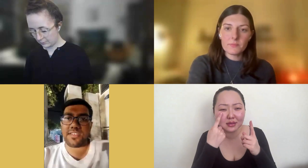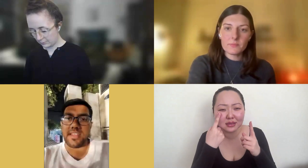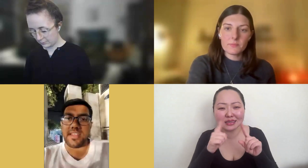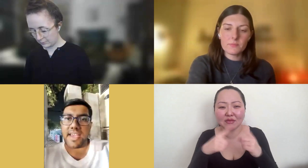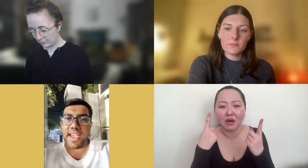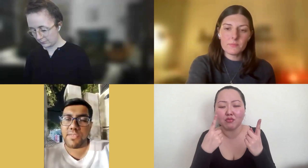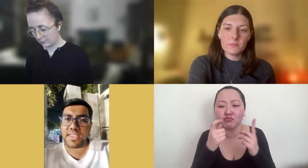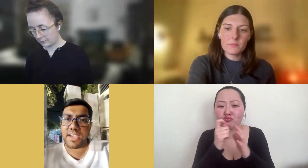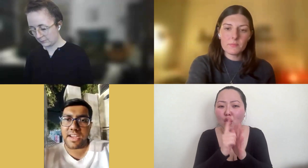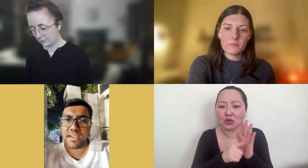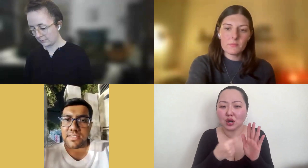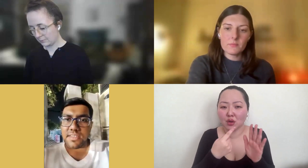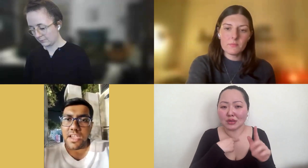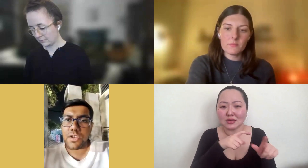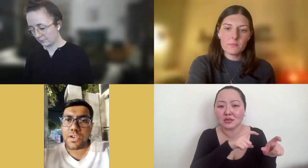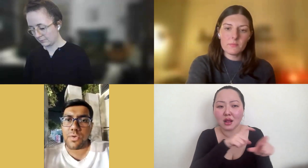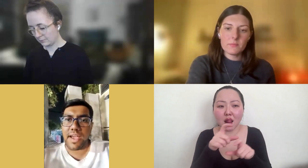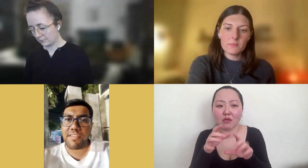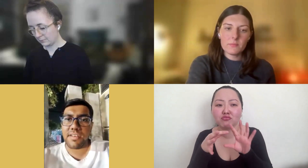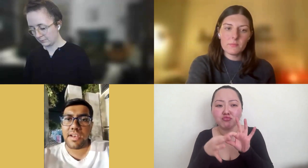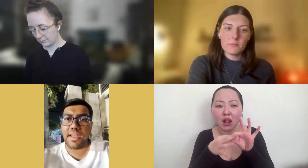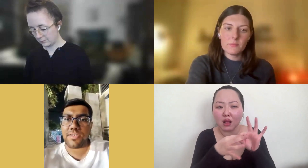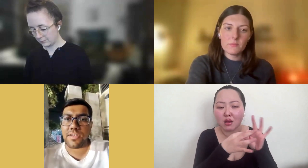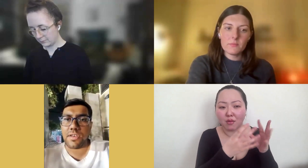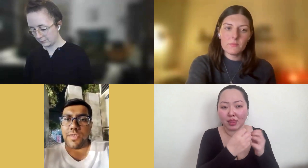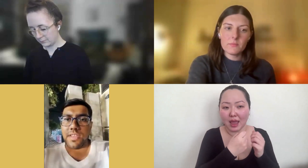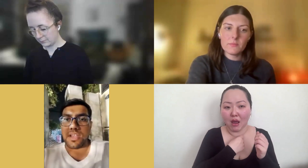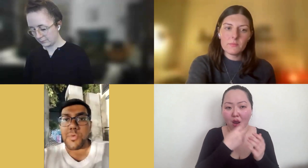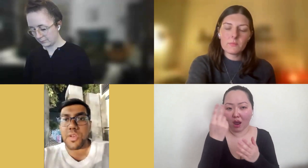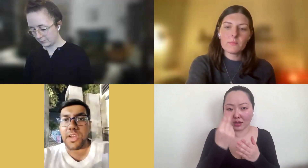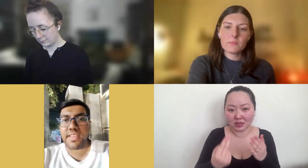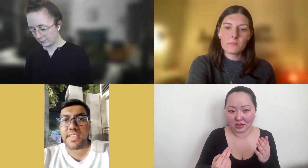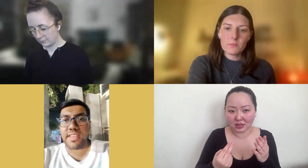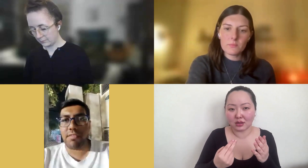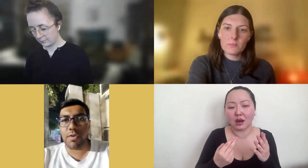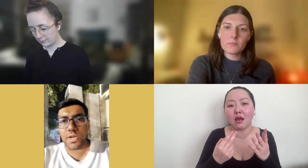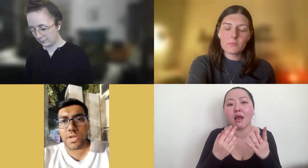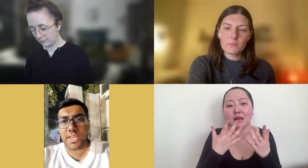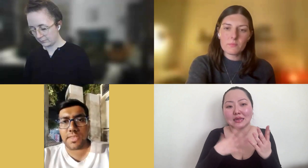the relationship that we had with our artists, to have a relationship with the community we were